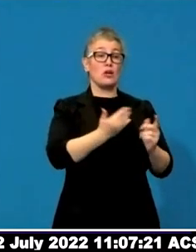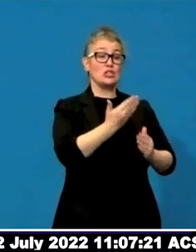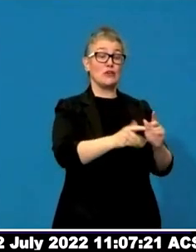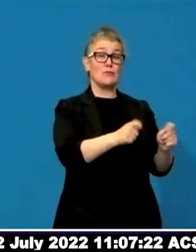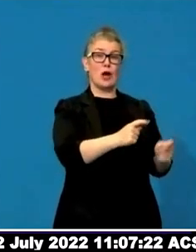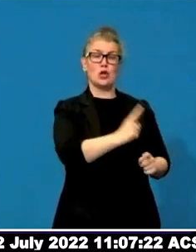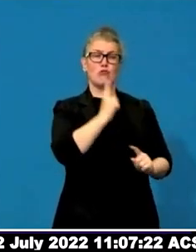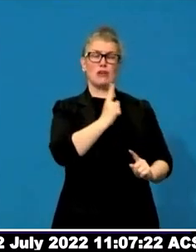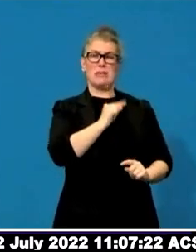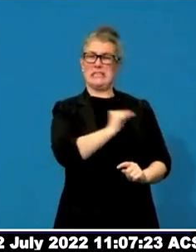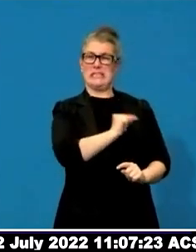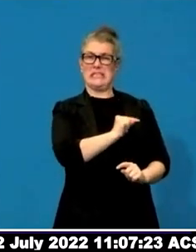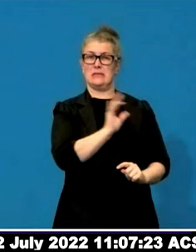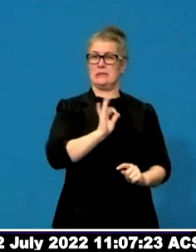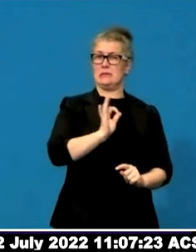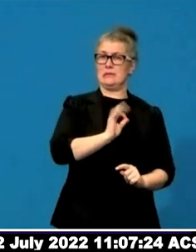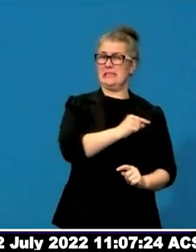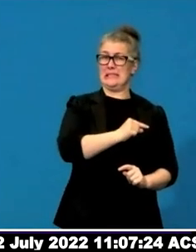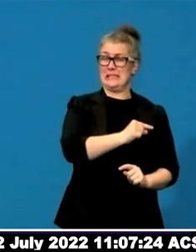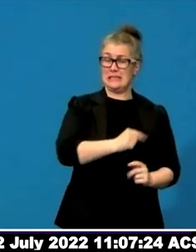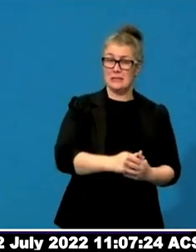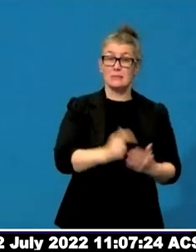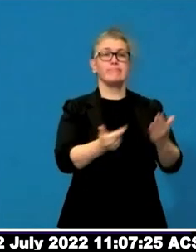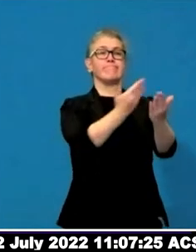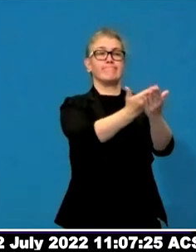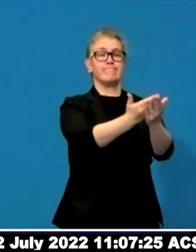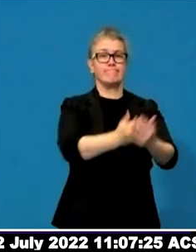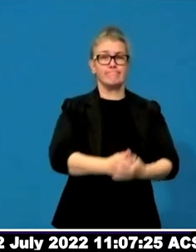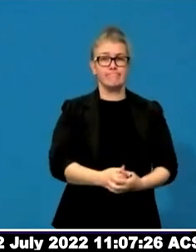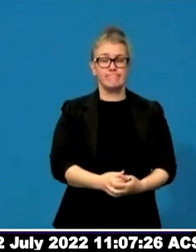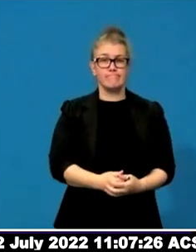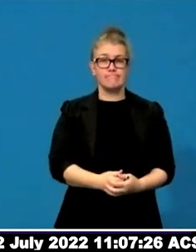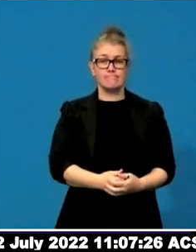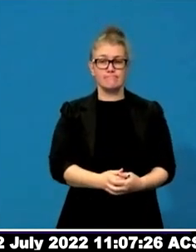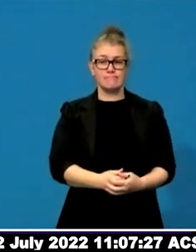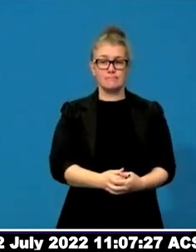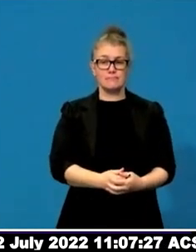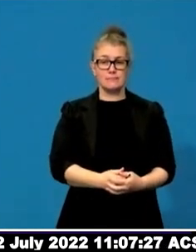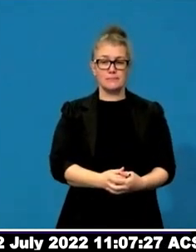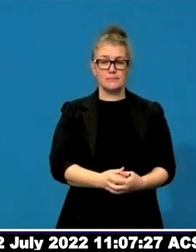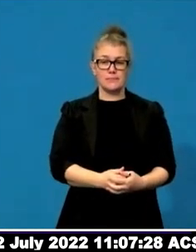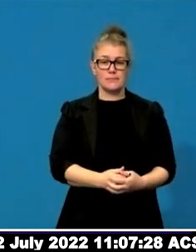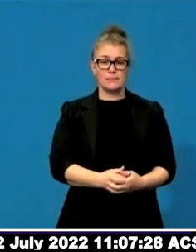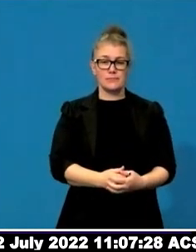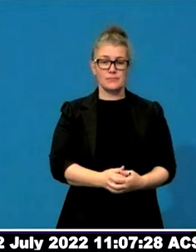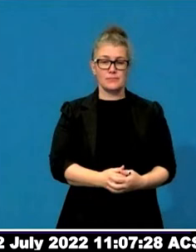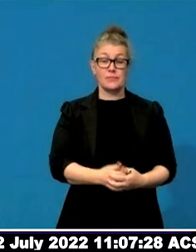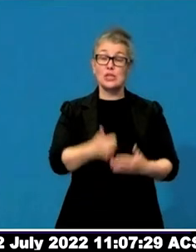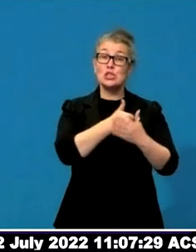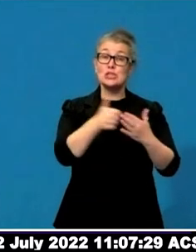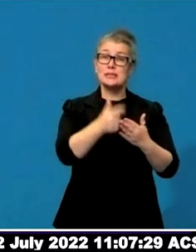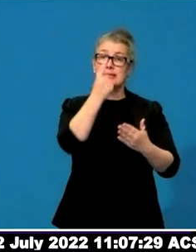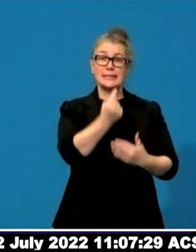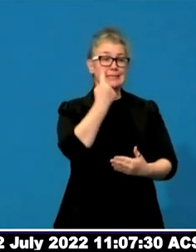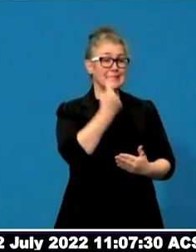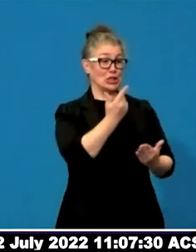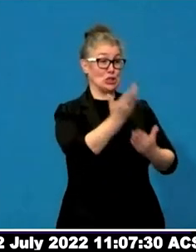We also see services, I guess, evolve, especially when there's people